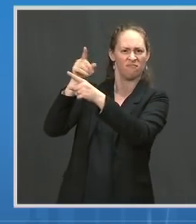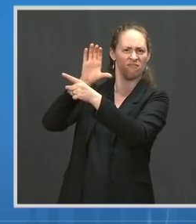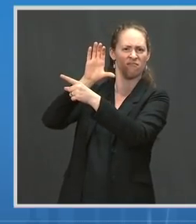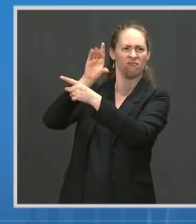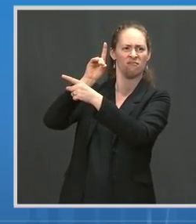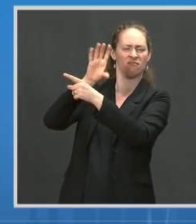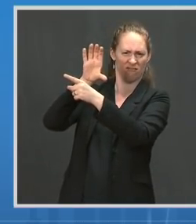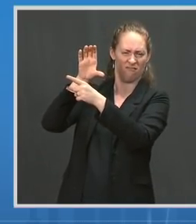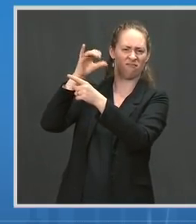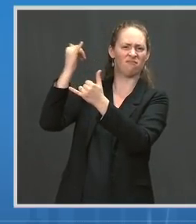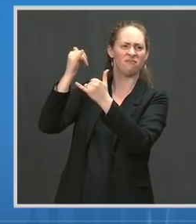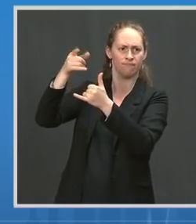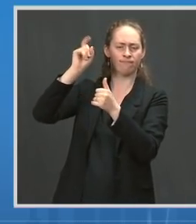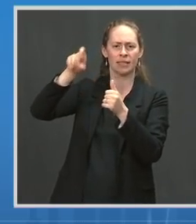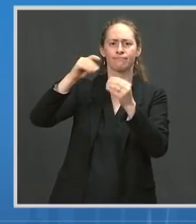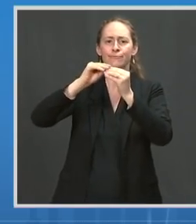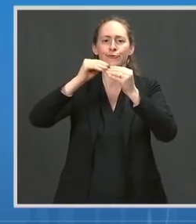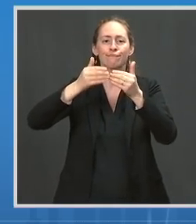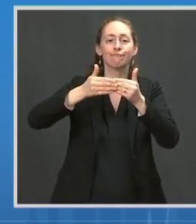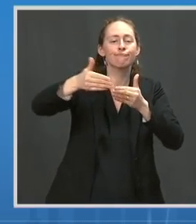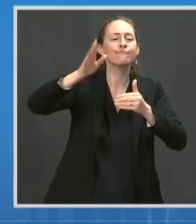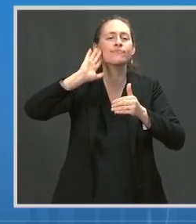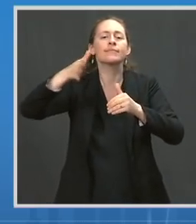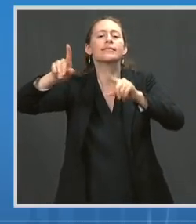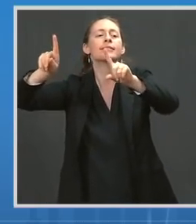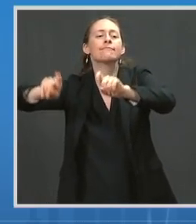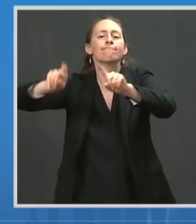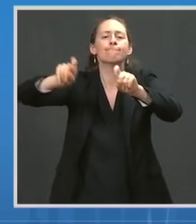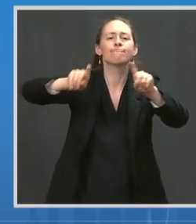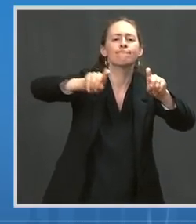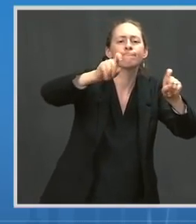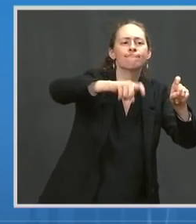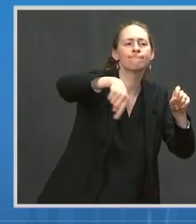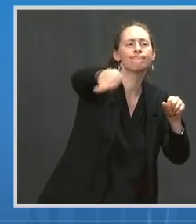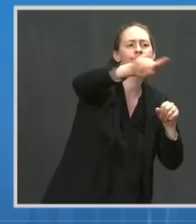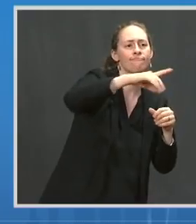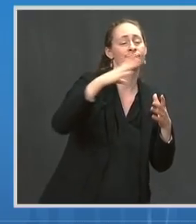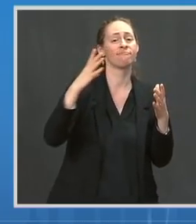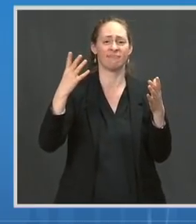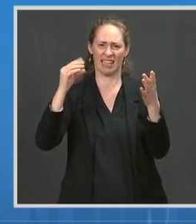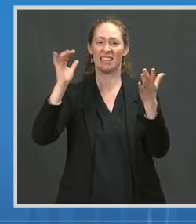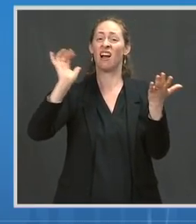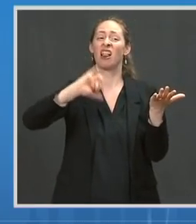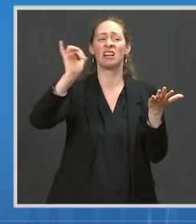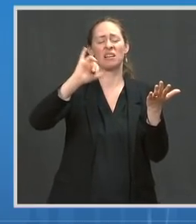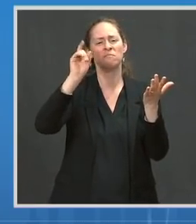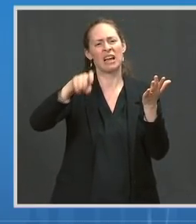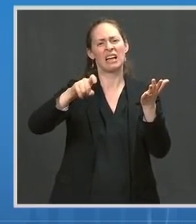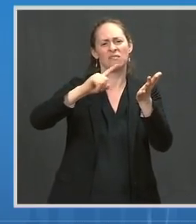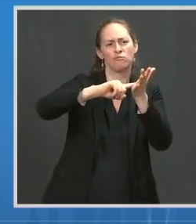as we activate the nation's great research capabilities to detect variants earlier and increase our visibility